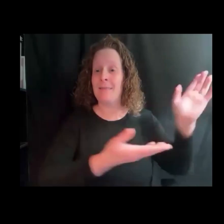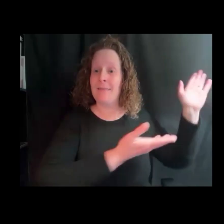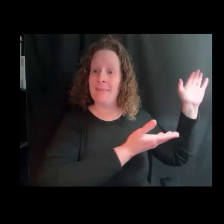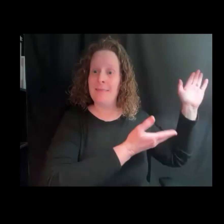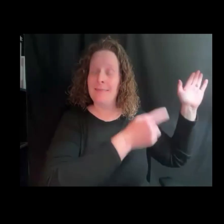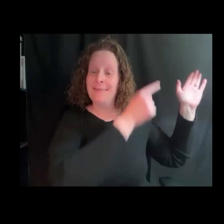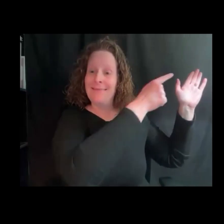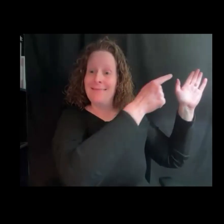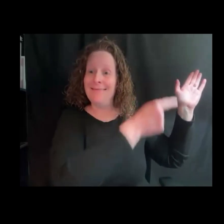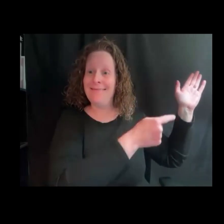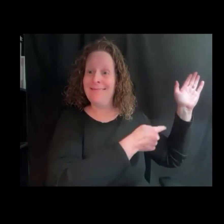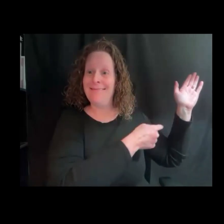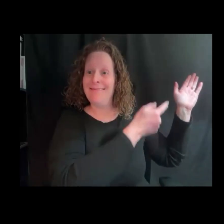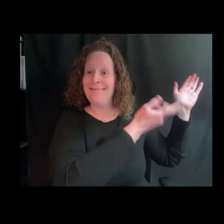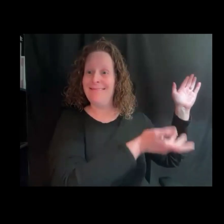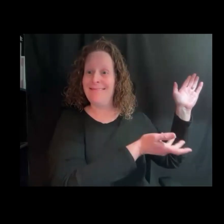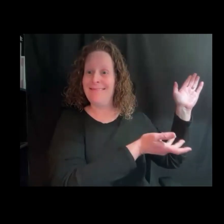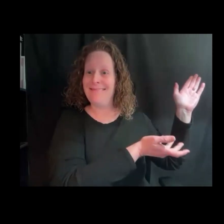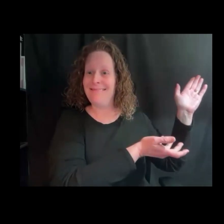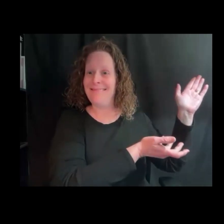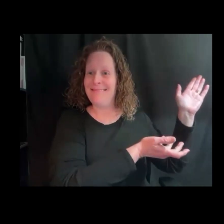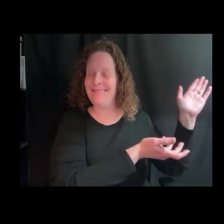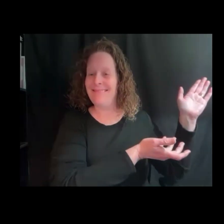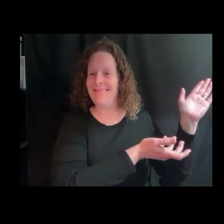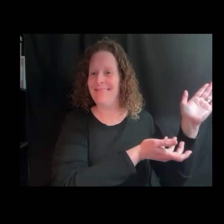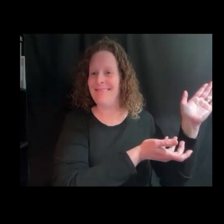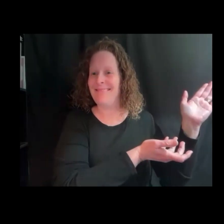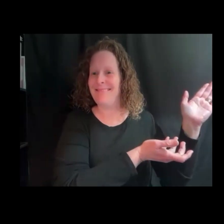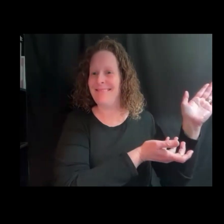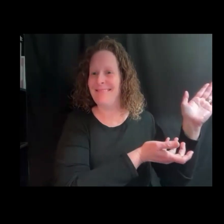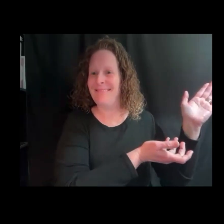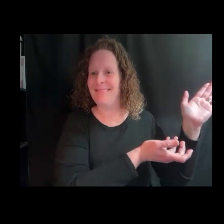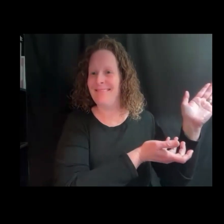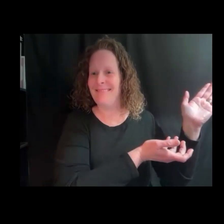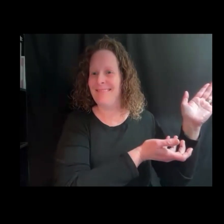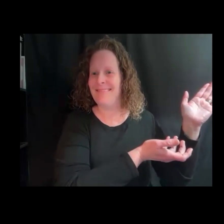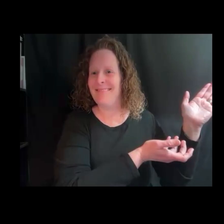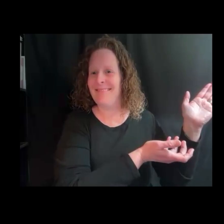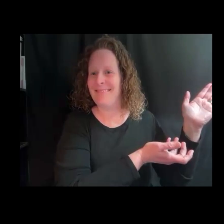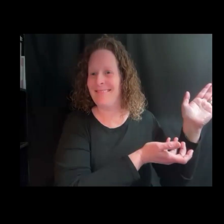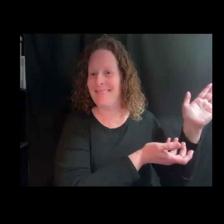how to create an image like that right? I know it feels strange like Vanna White